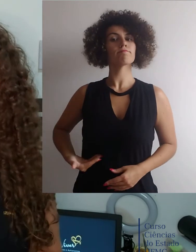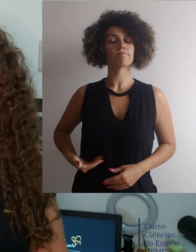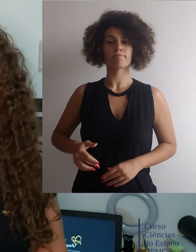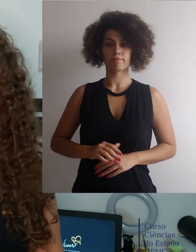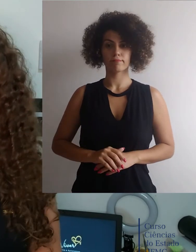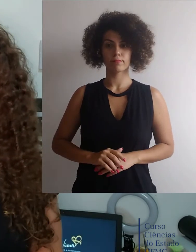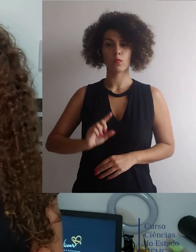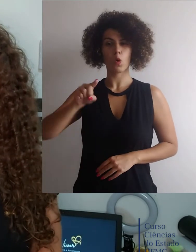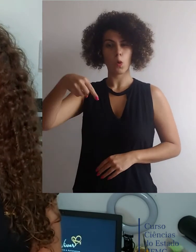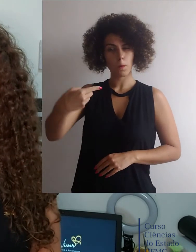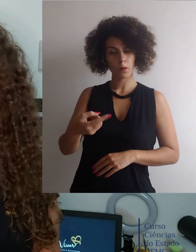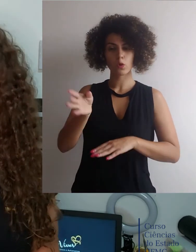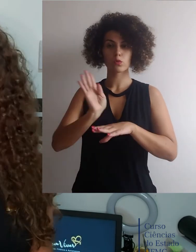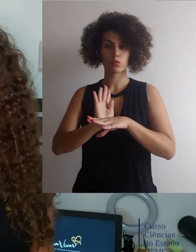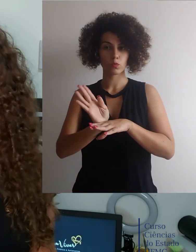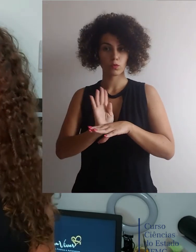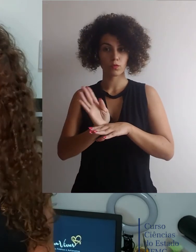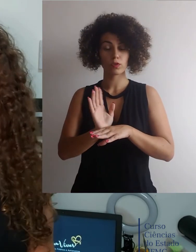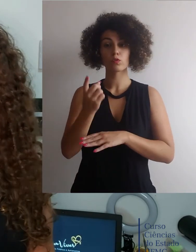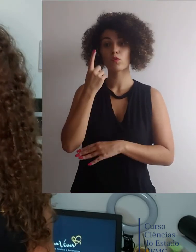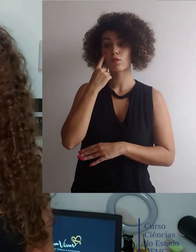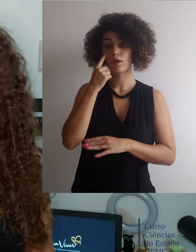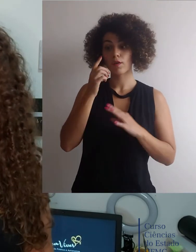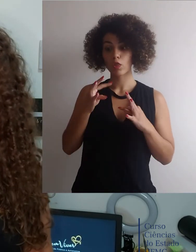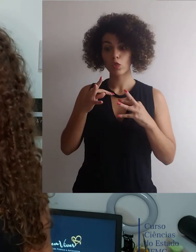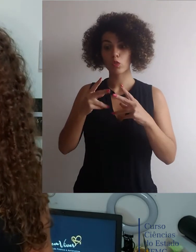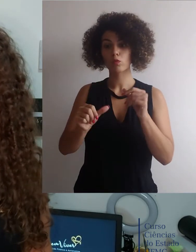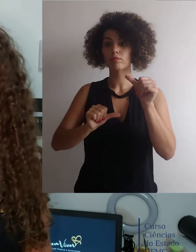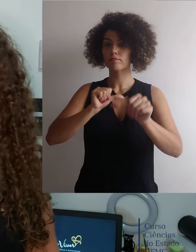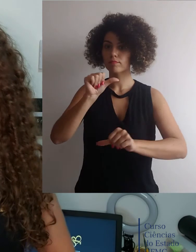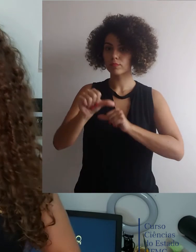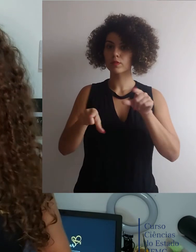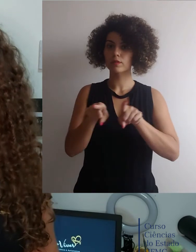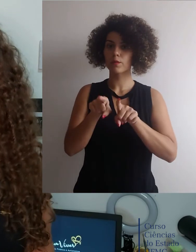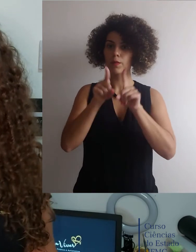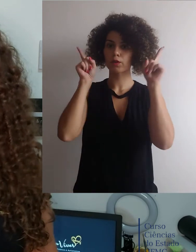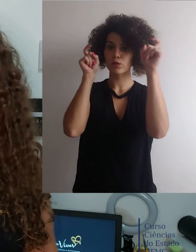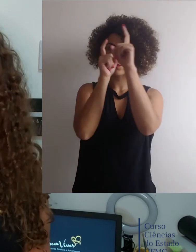direction of public policies. In the next video, we will follow all the changes